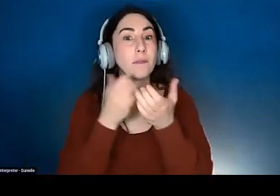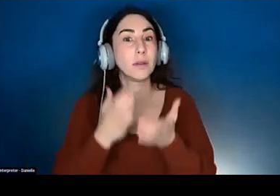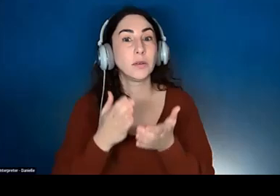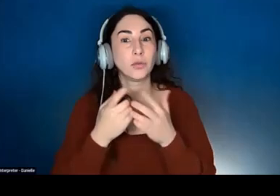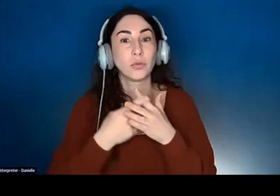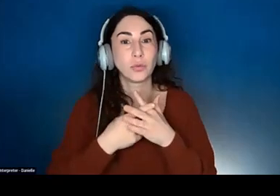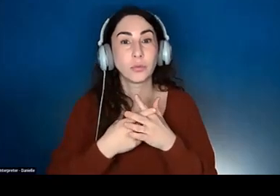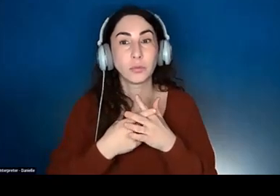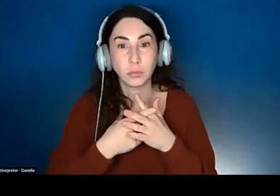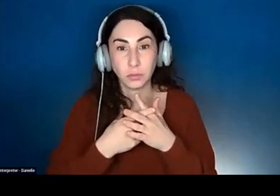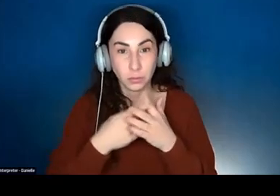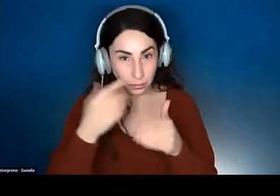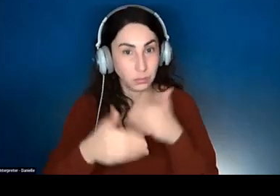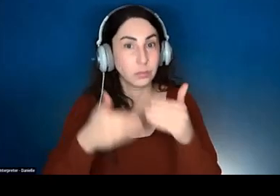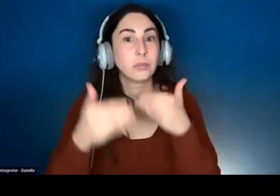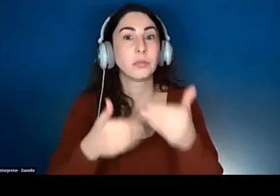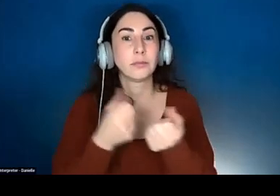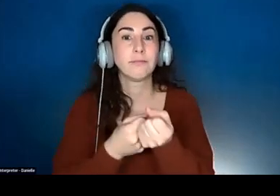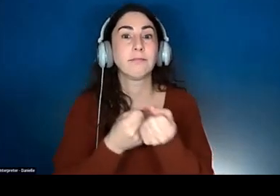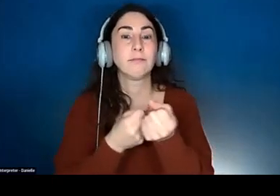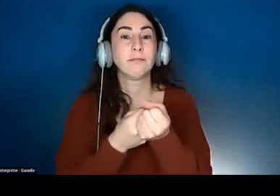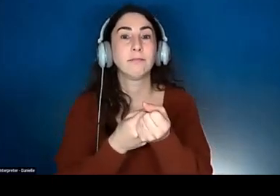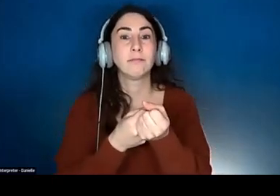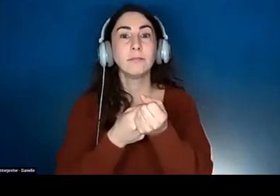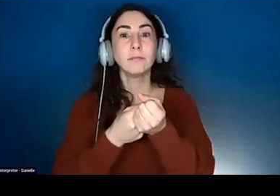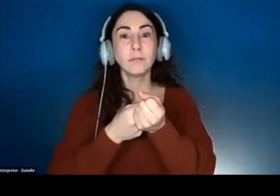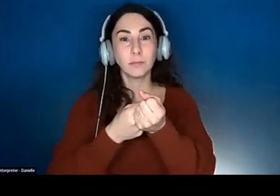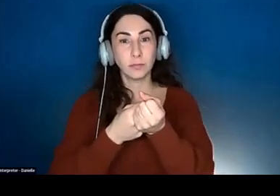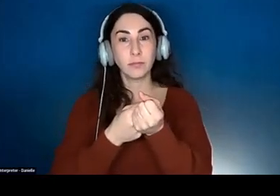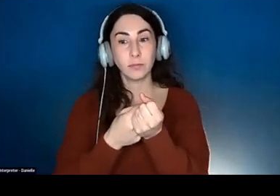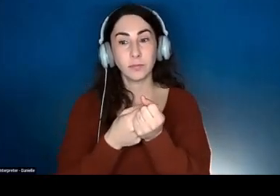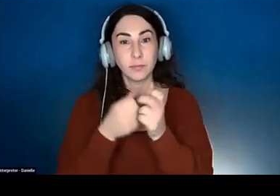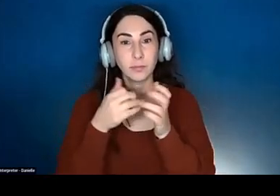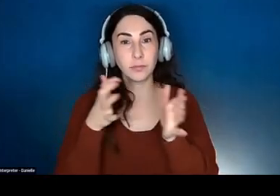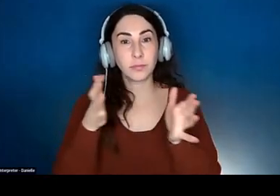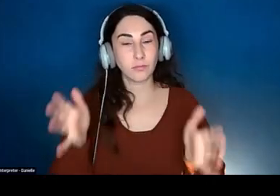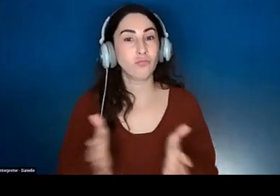advocate for that approach of making sure that if